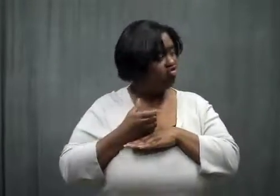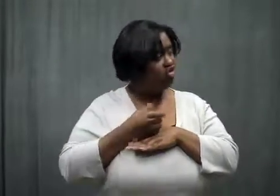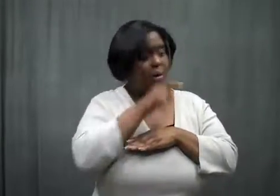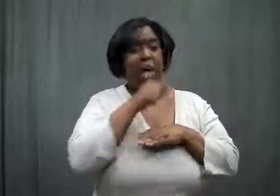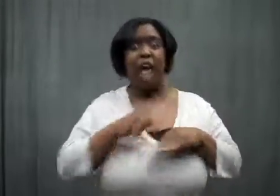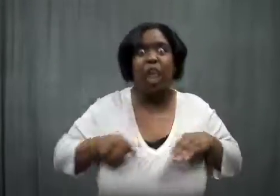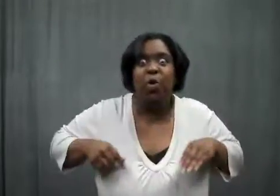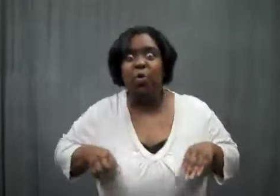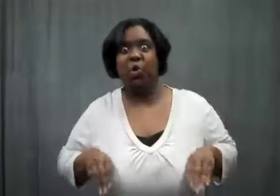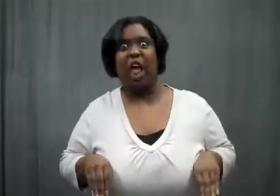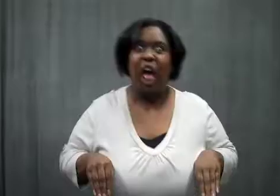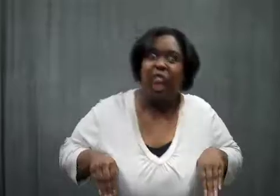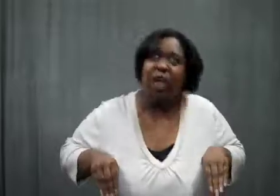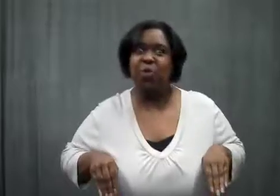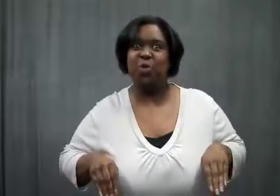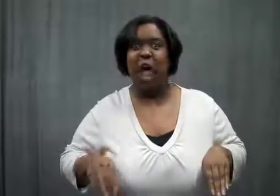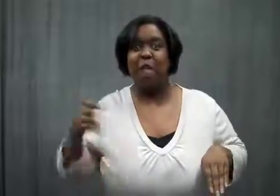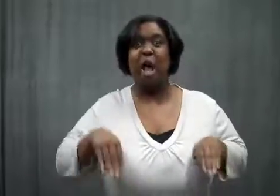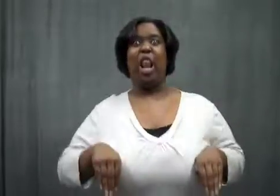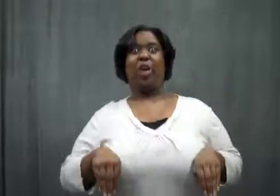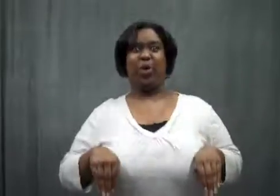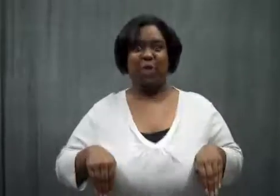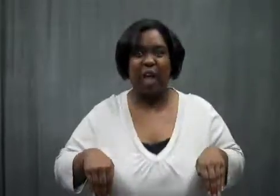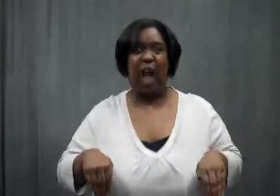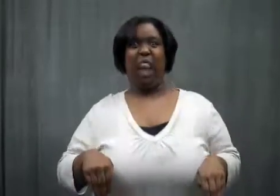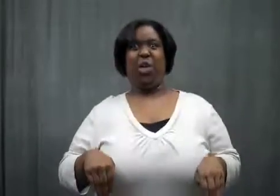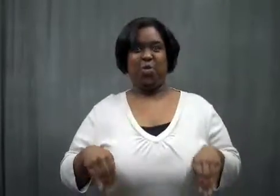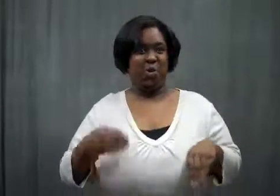One bird bobbed sideways, the other one front to back, as they said, "Hello! Hello!"